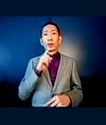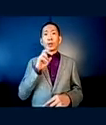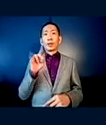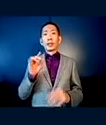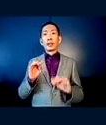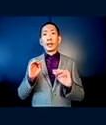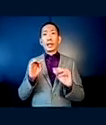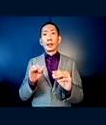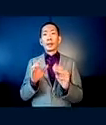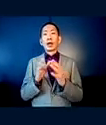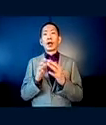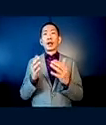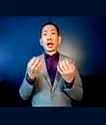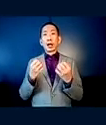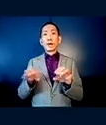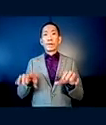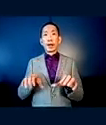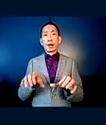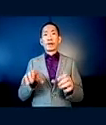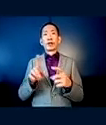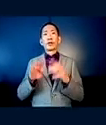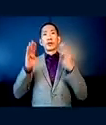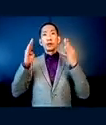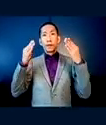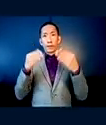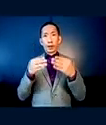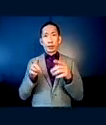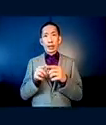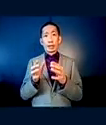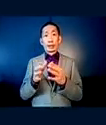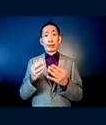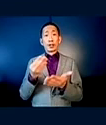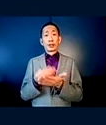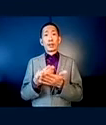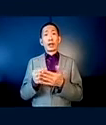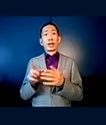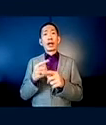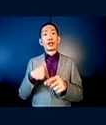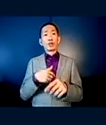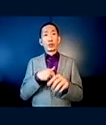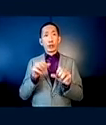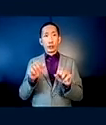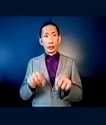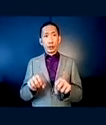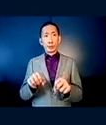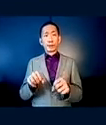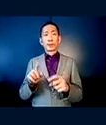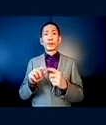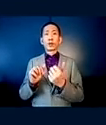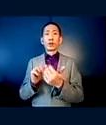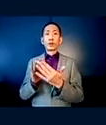BECAUSE WE REALLY DID PUT A CONSIDERABLE EFFORT INTO FOCUSING AS MANY DOLLARS AS WE